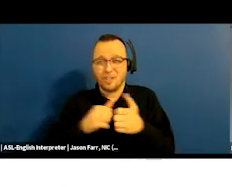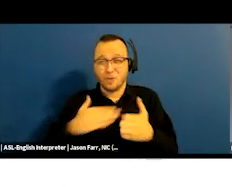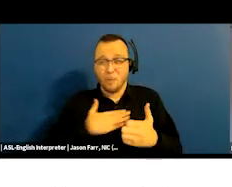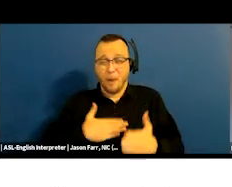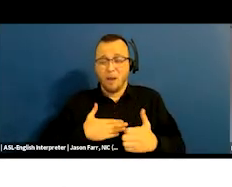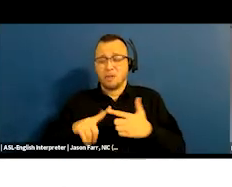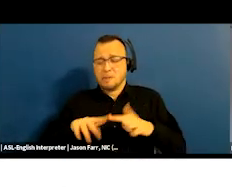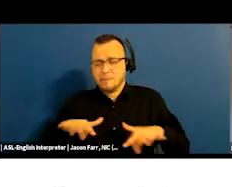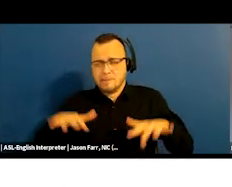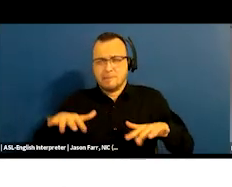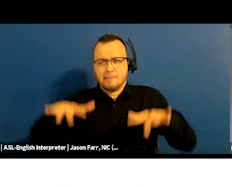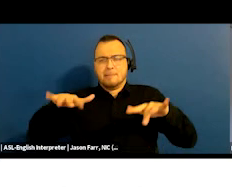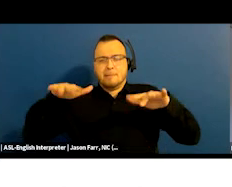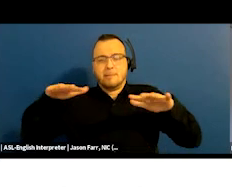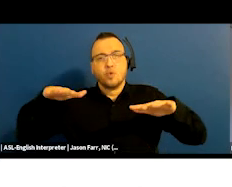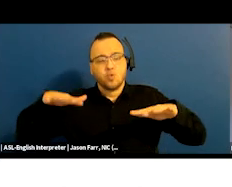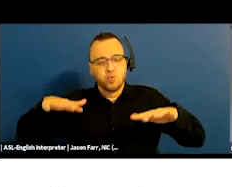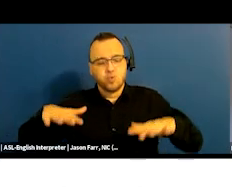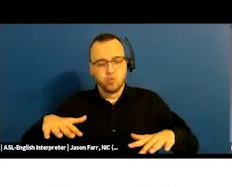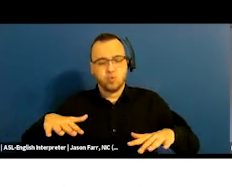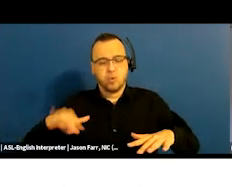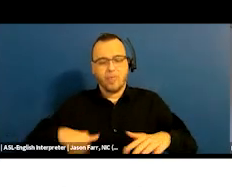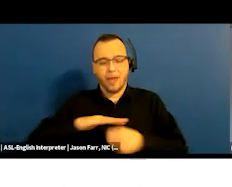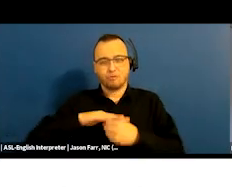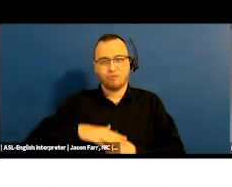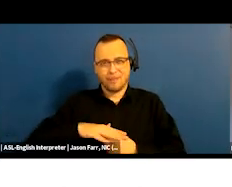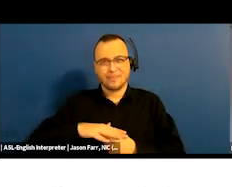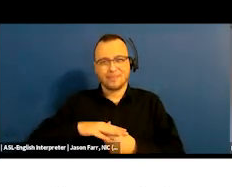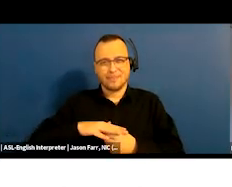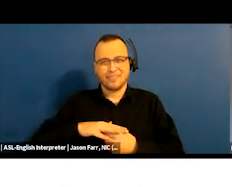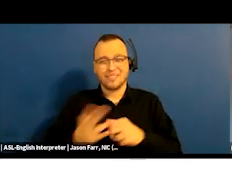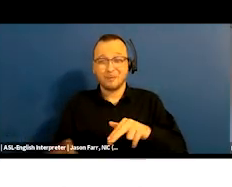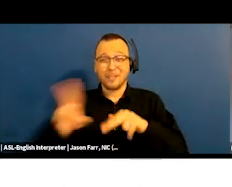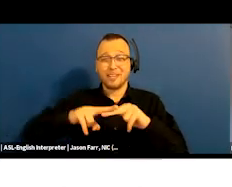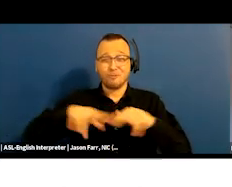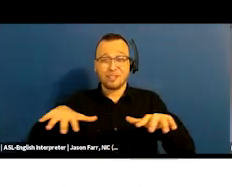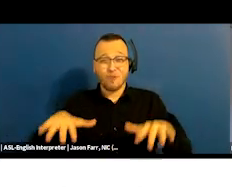where these kinds of events happen more frequently, it makes it all the more important to figure out ways